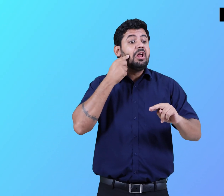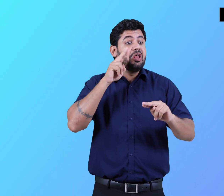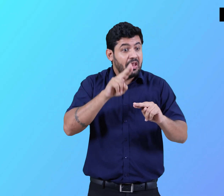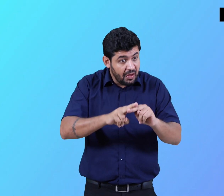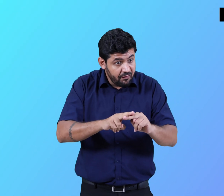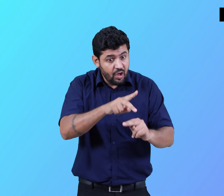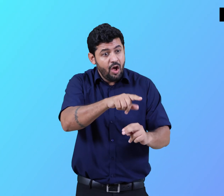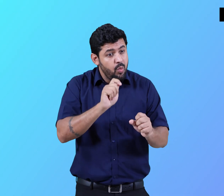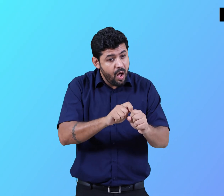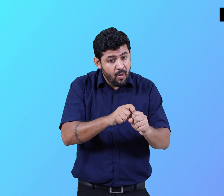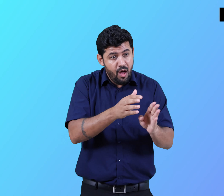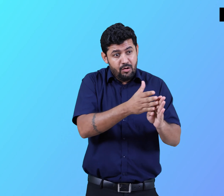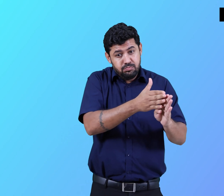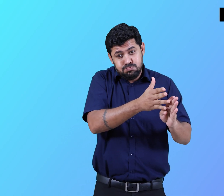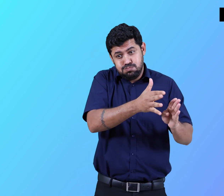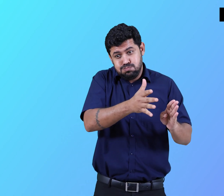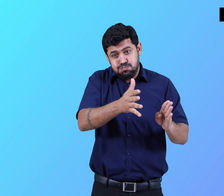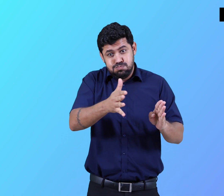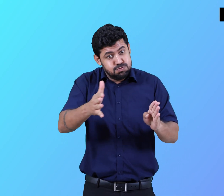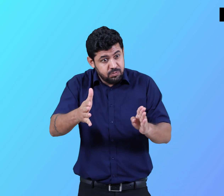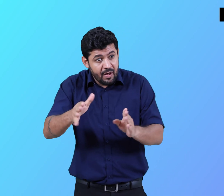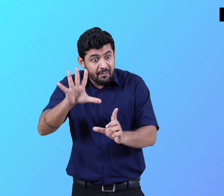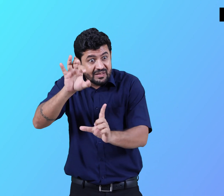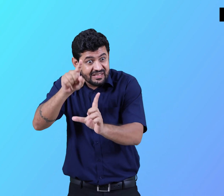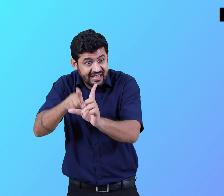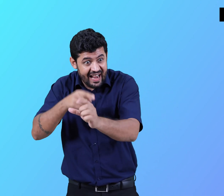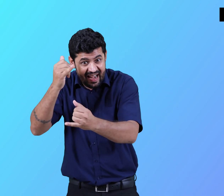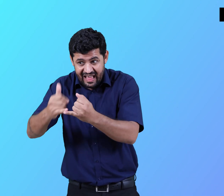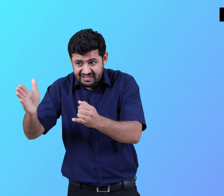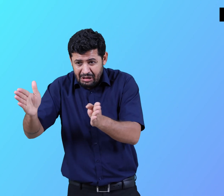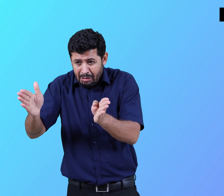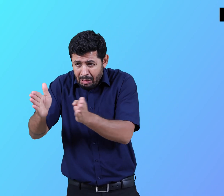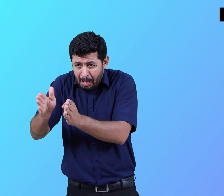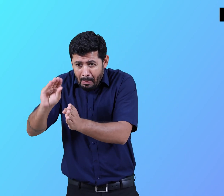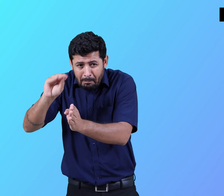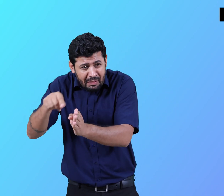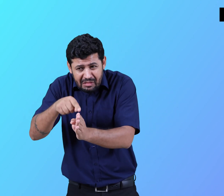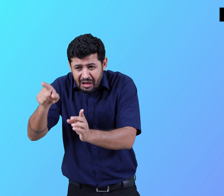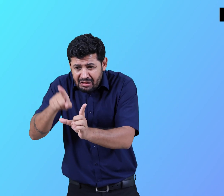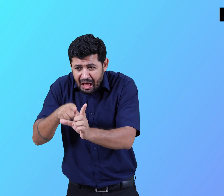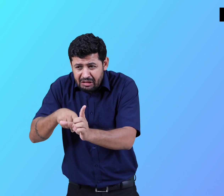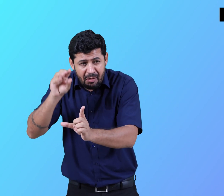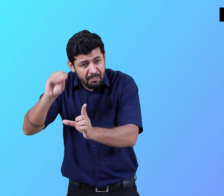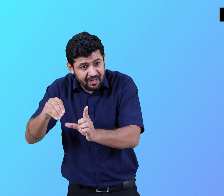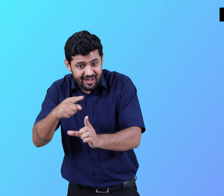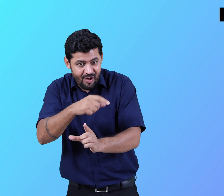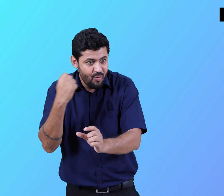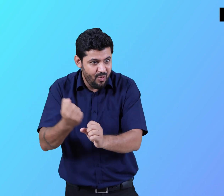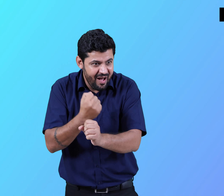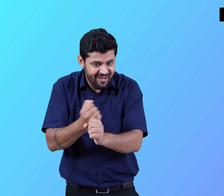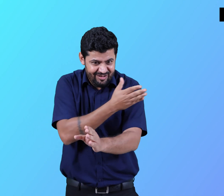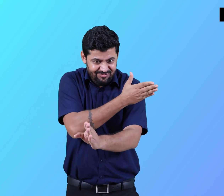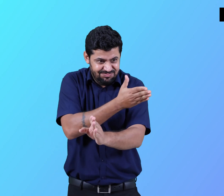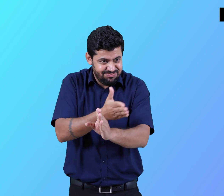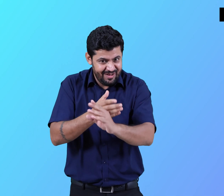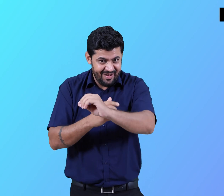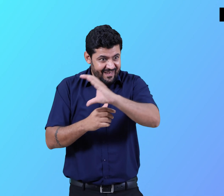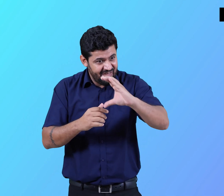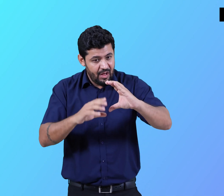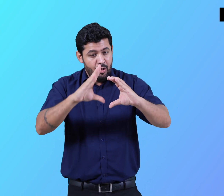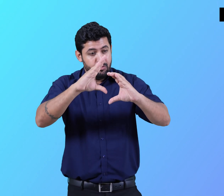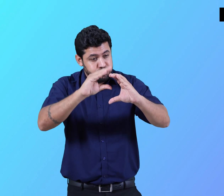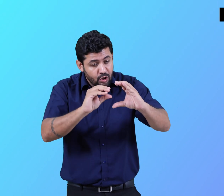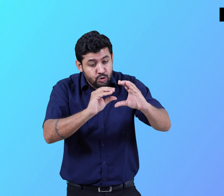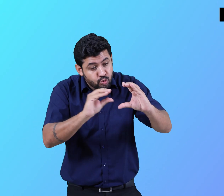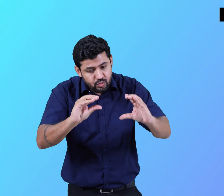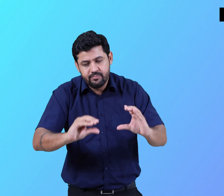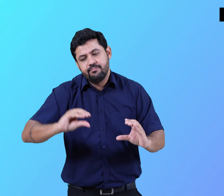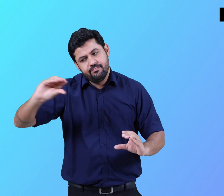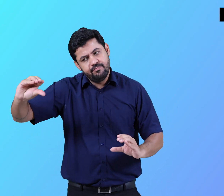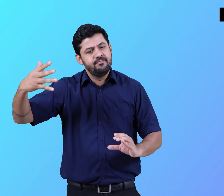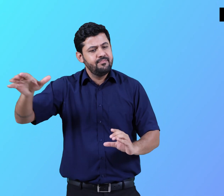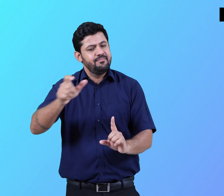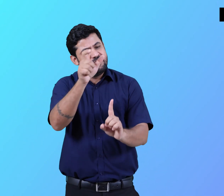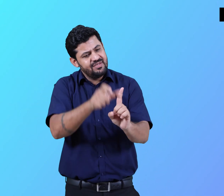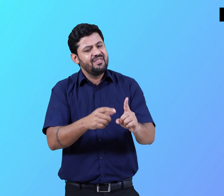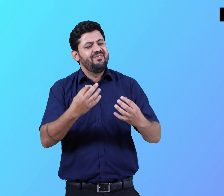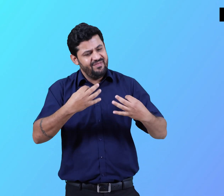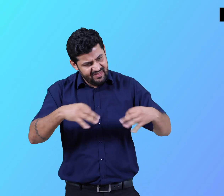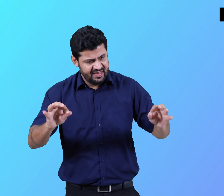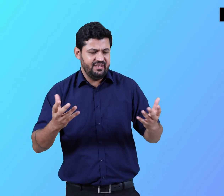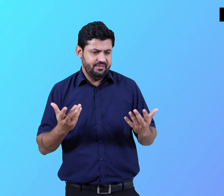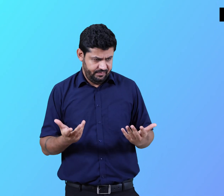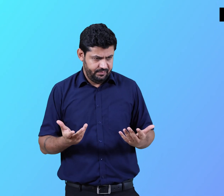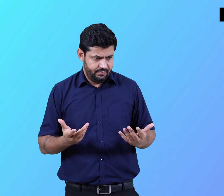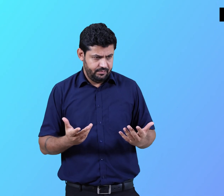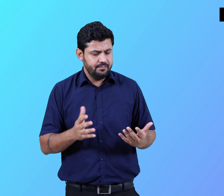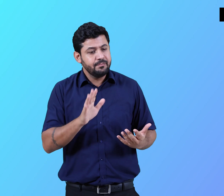If only a few years are left until the year of Jubilee, the one who was sold must pay a small part of the original price.